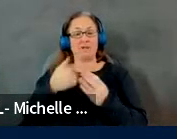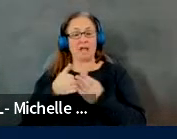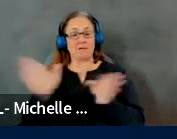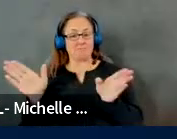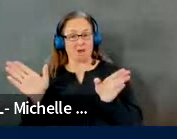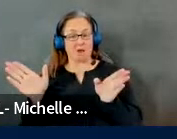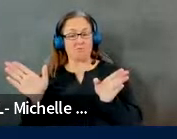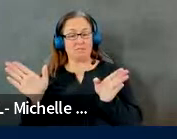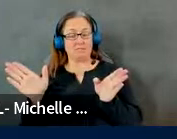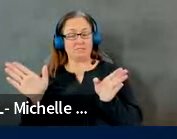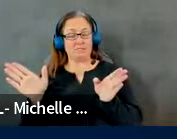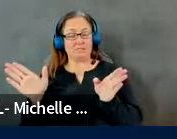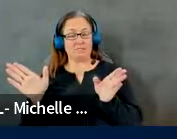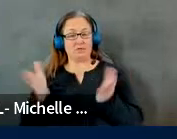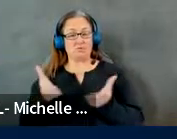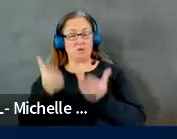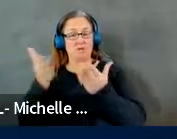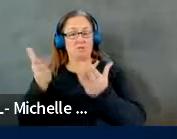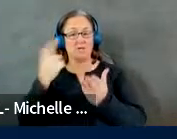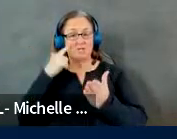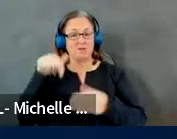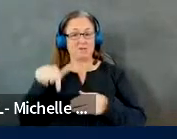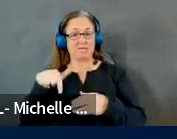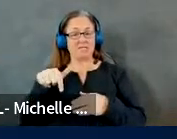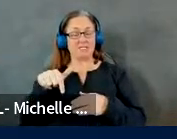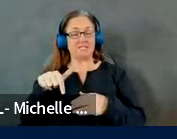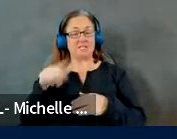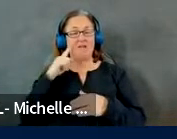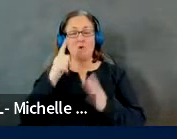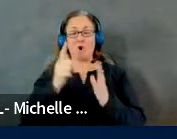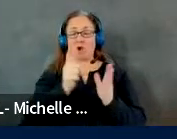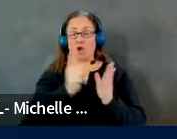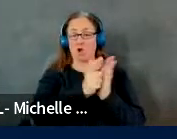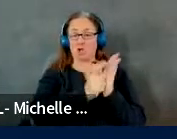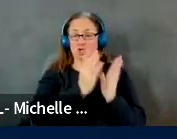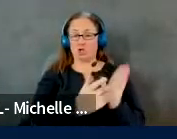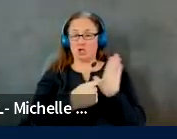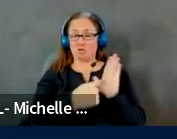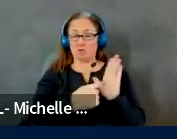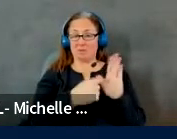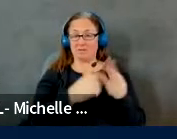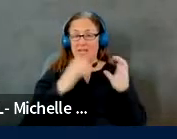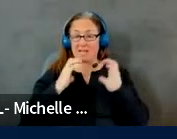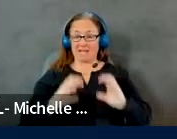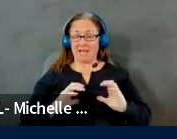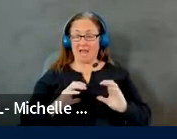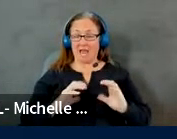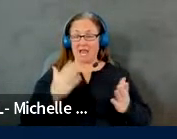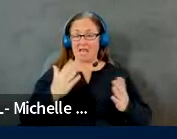recommendations in the space, for attorneys representing a client who may have disabilities,